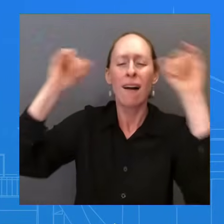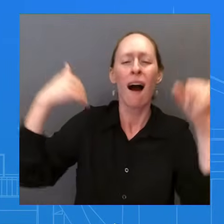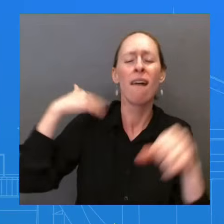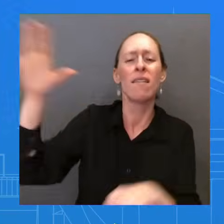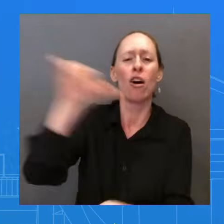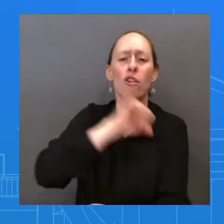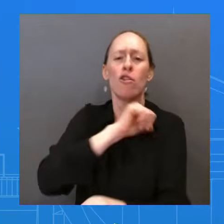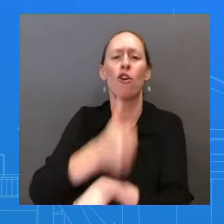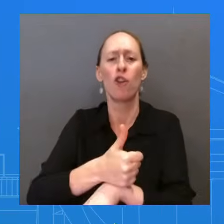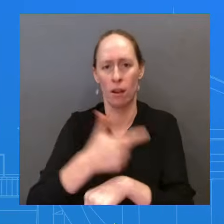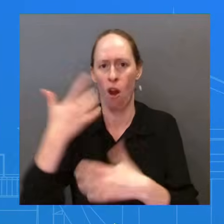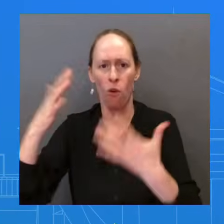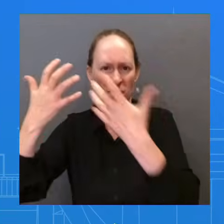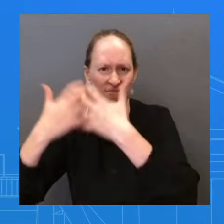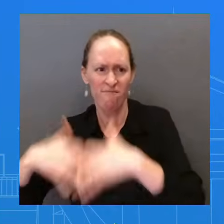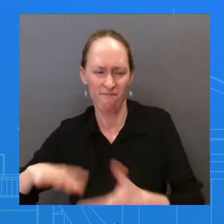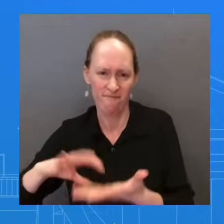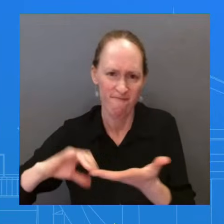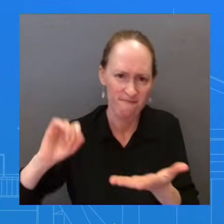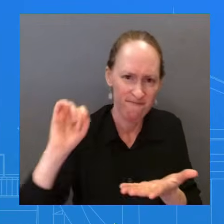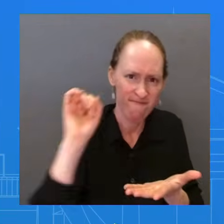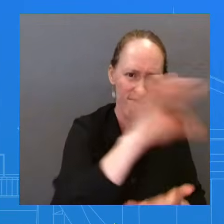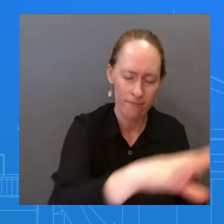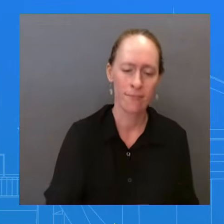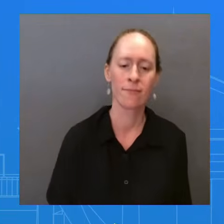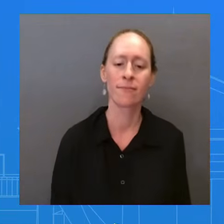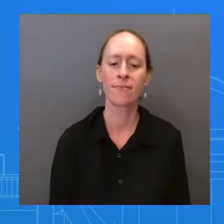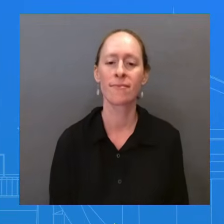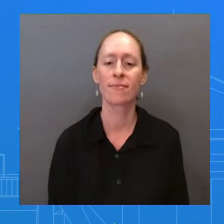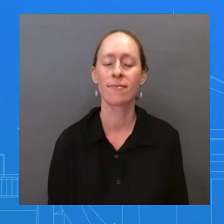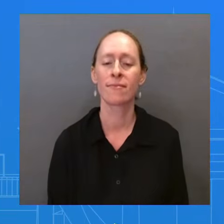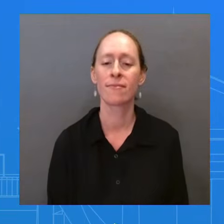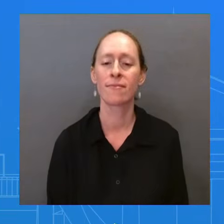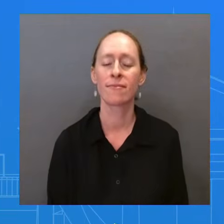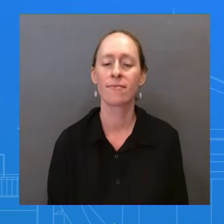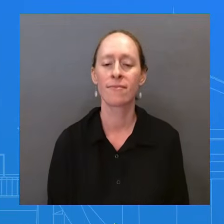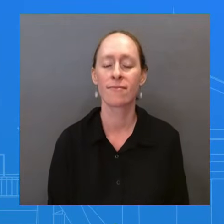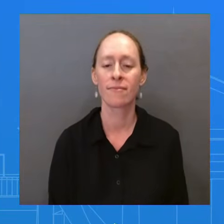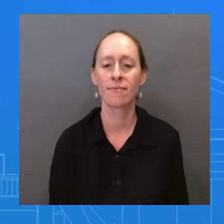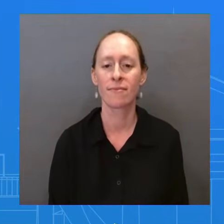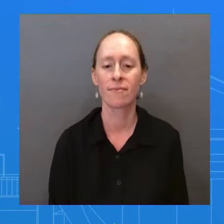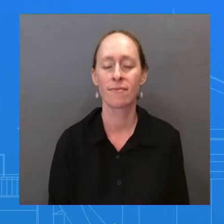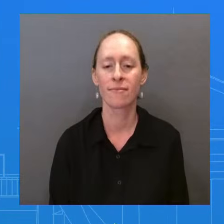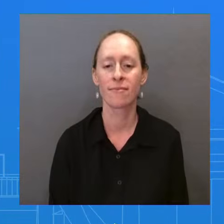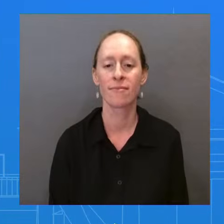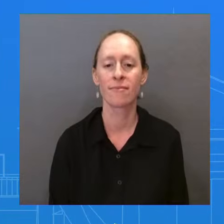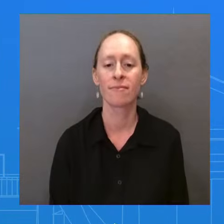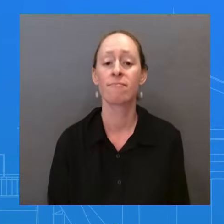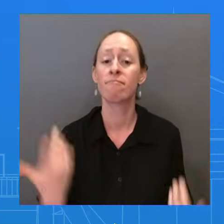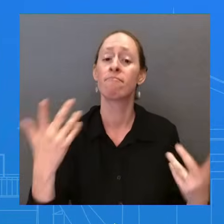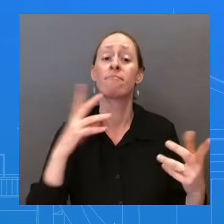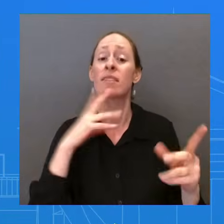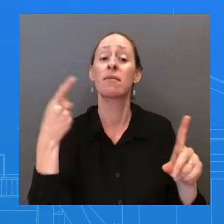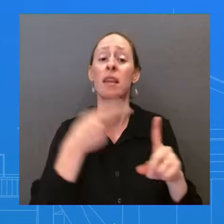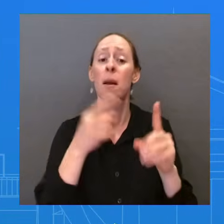to provide Ukraine with additional munitions for Patriot air defense systems, which Ukraine has been deploying quite effectively,